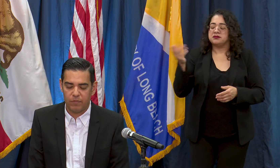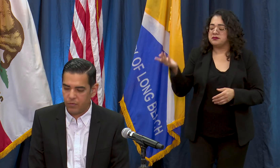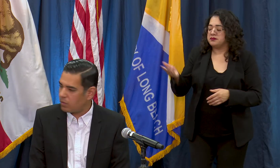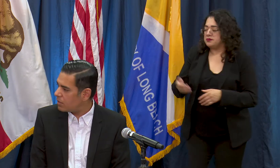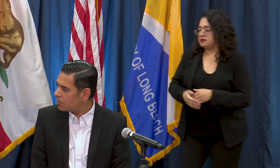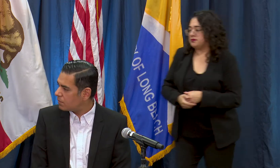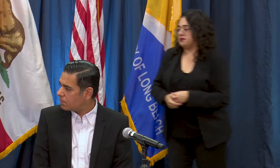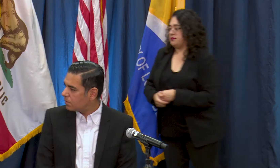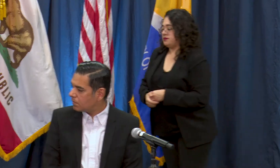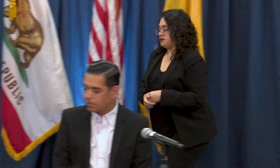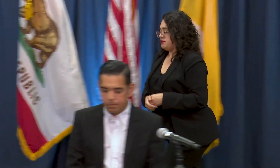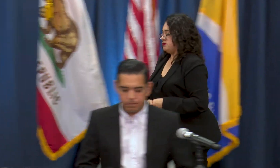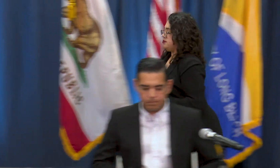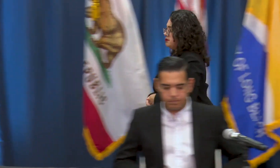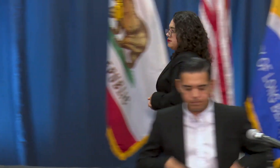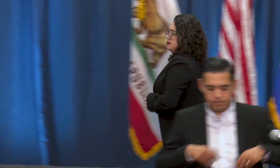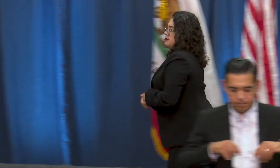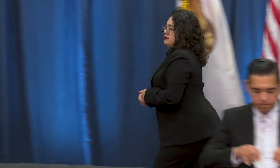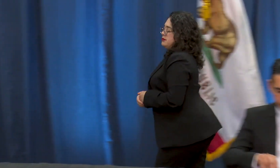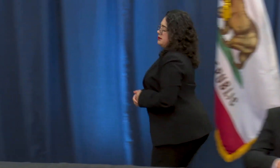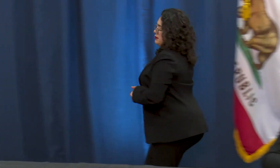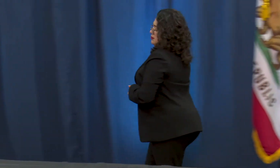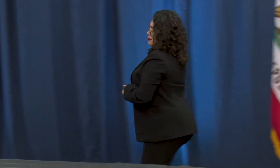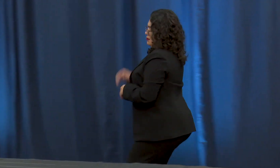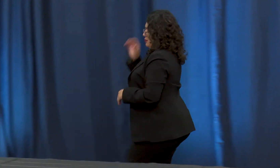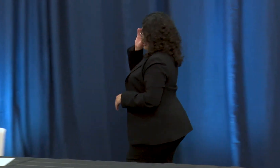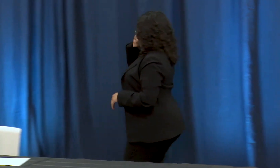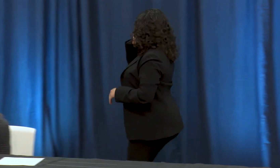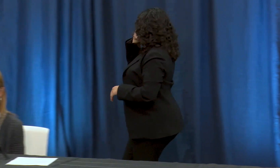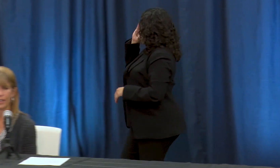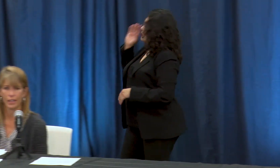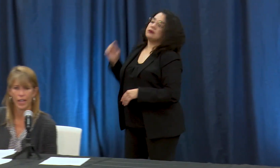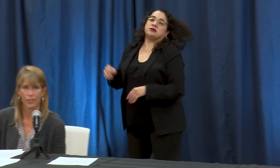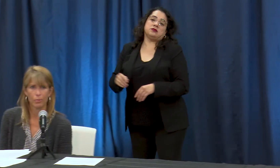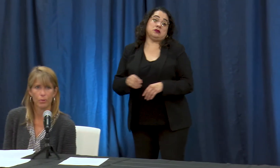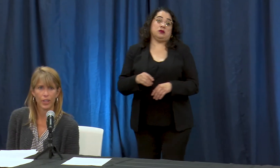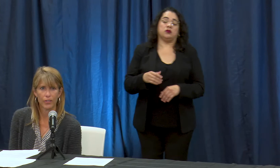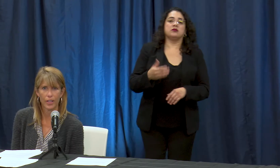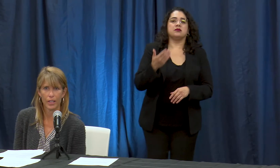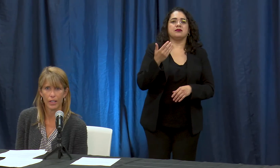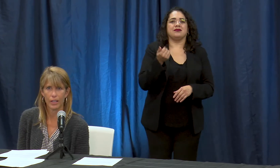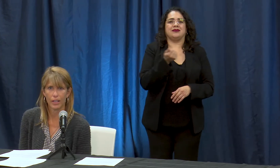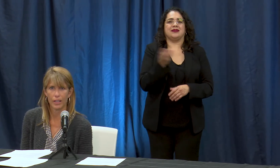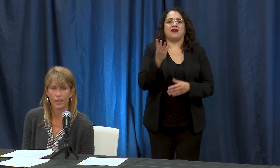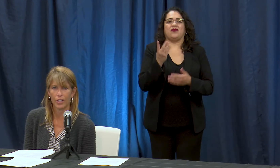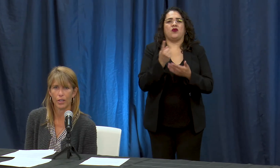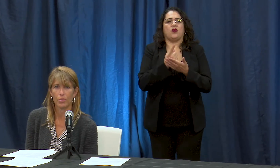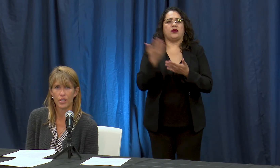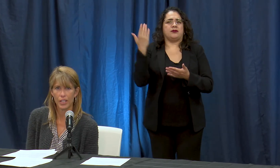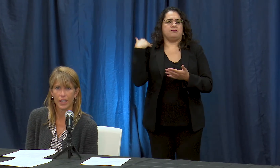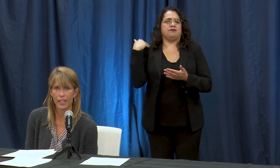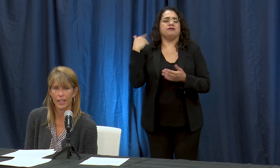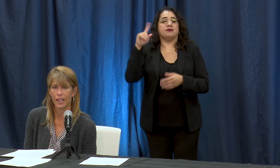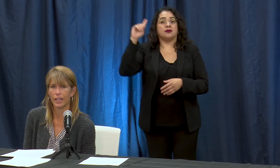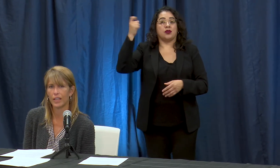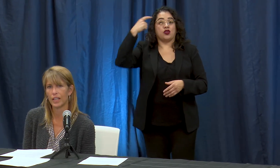moving forward. Yes so as of the last couple weeks, the Governor originally daycare